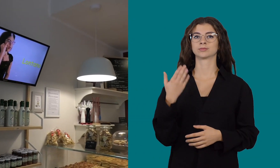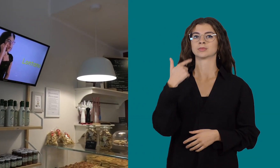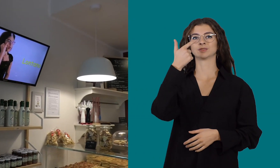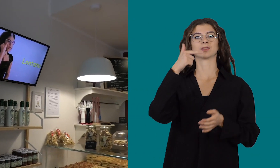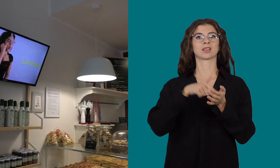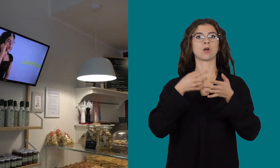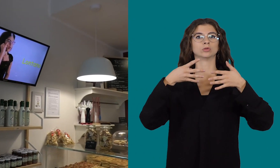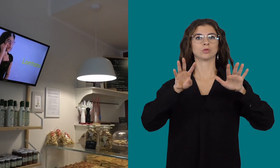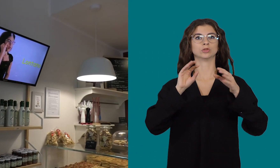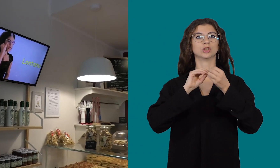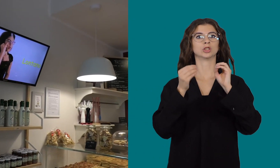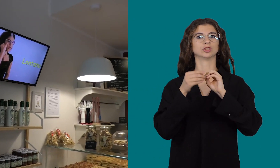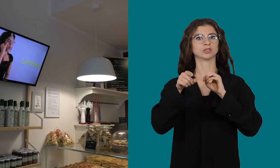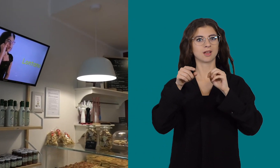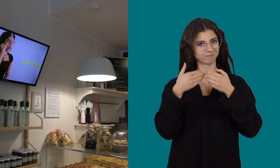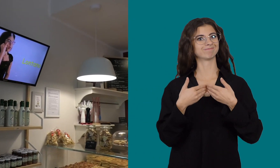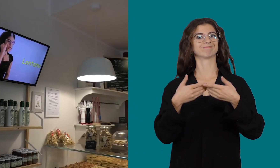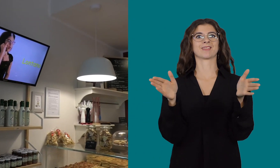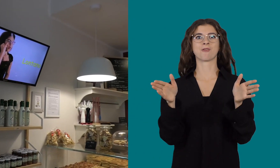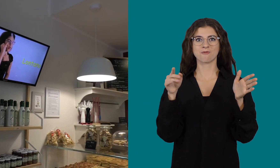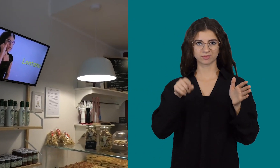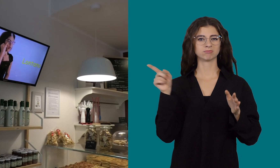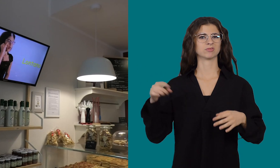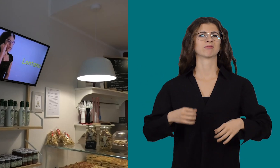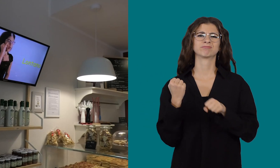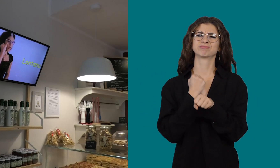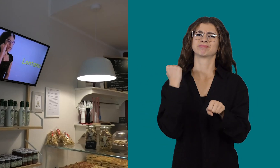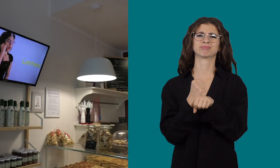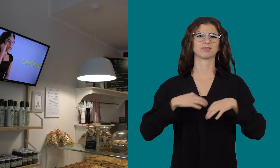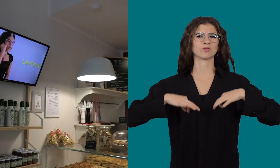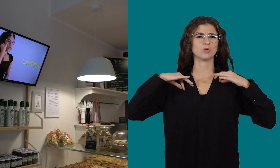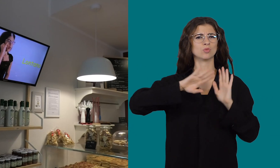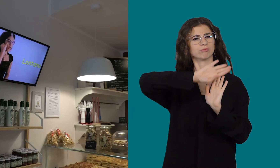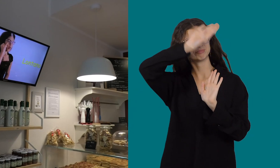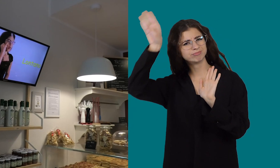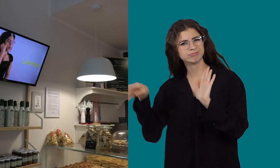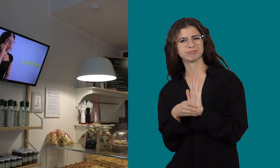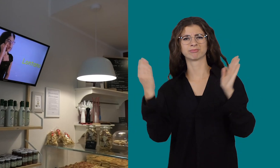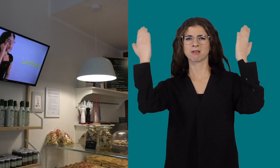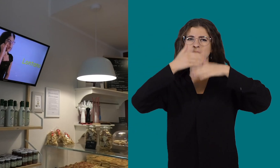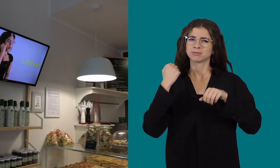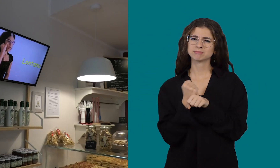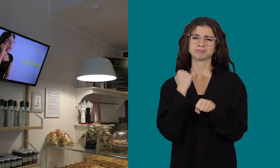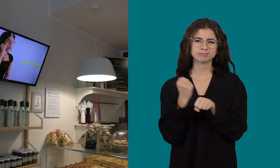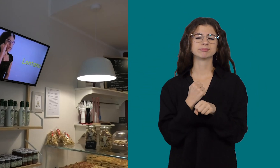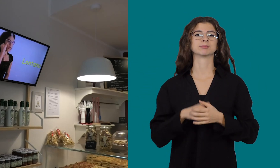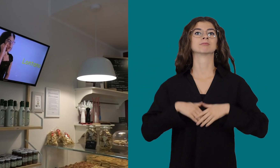In 2019 when they opened, Alice worked every day from early in the morning until closing in the evening.